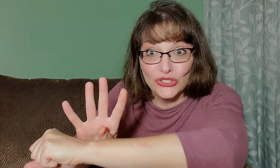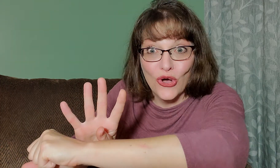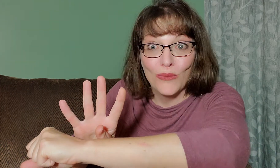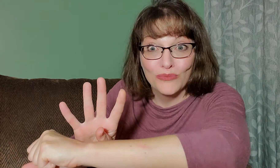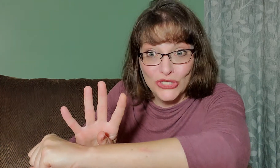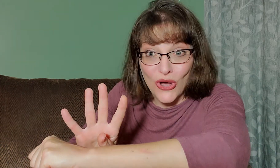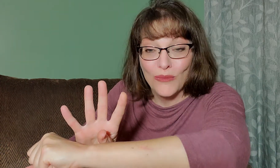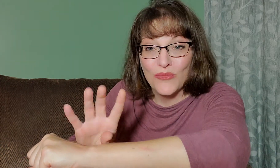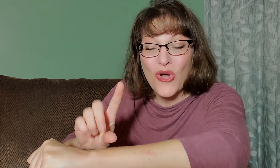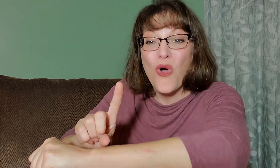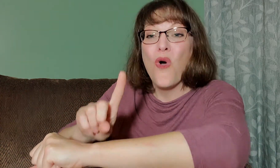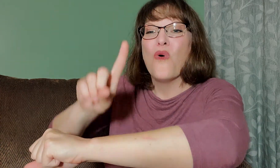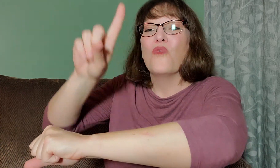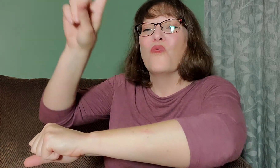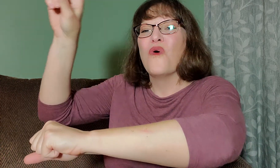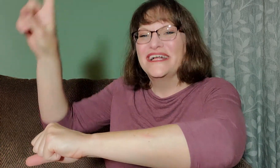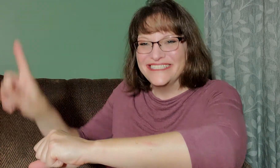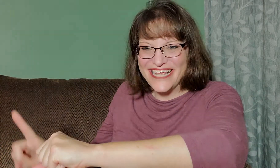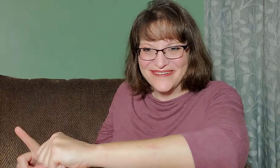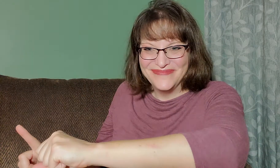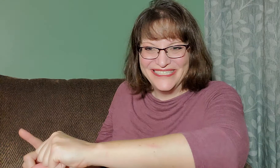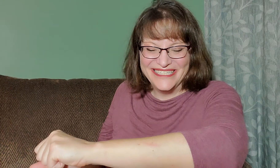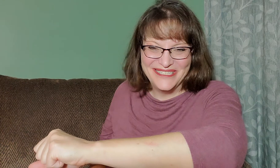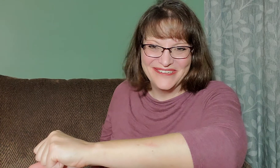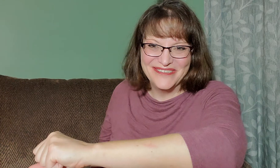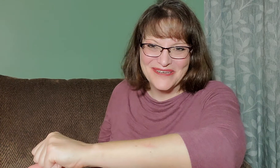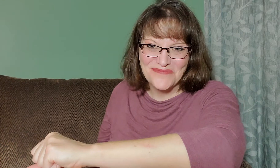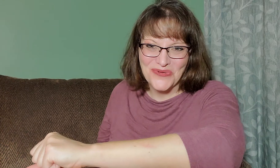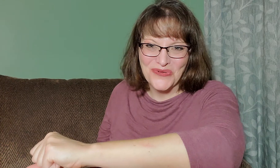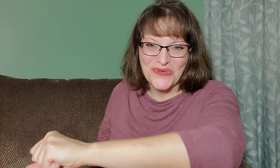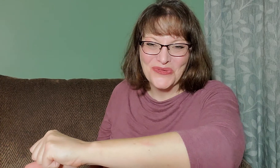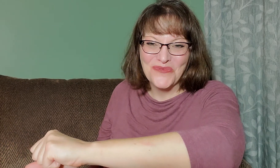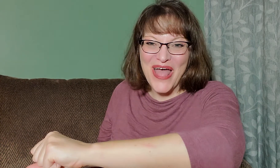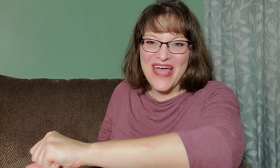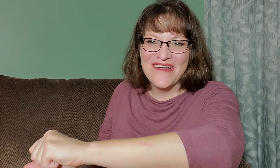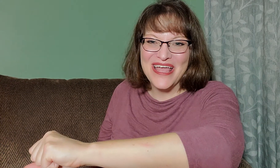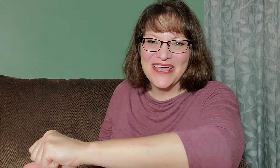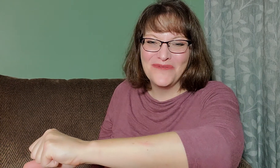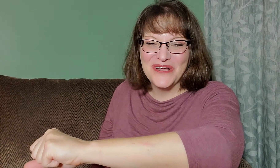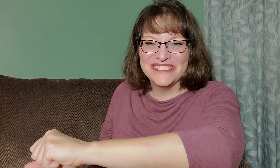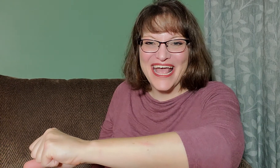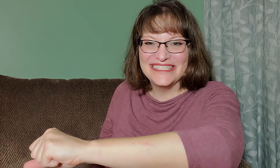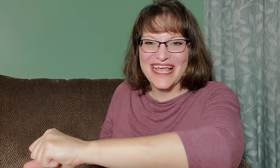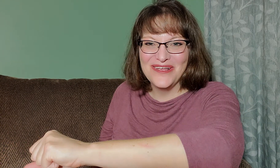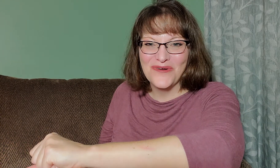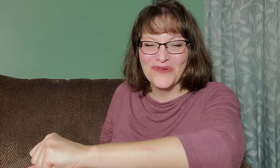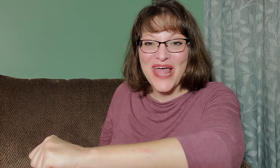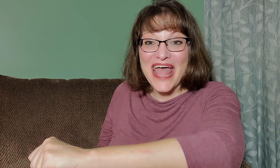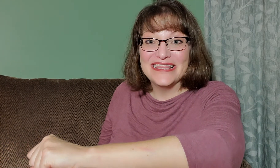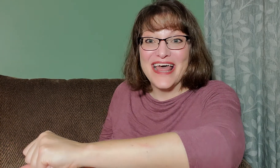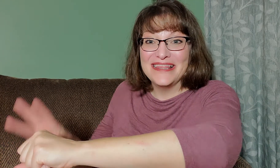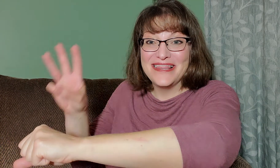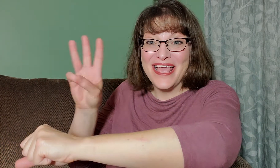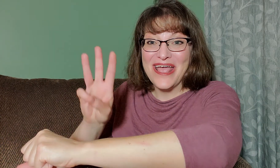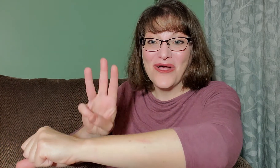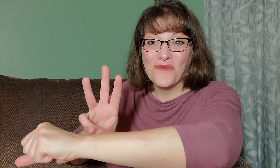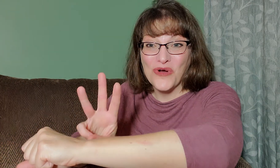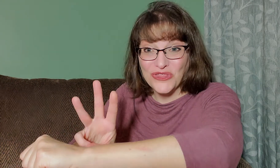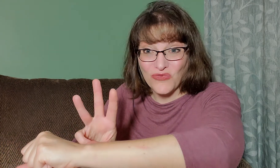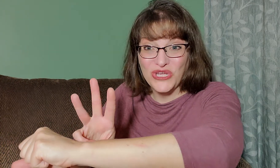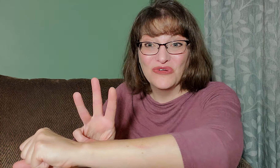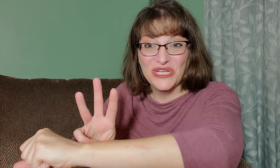Yum yum! 1 jumped into the pool, where it was nice and cool. Then there were 3 green